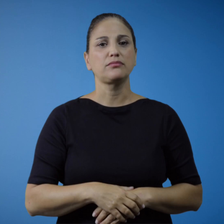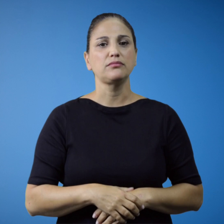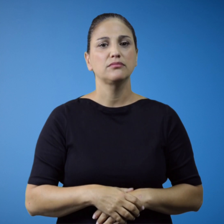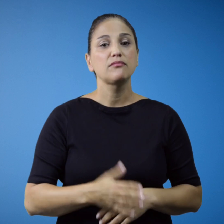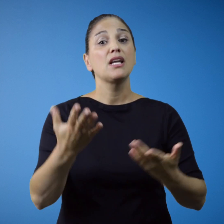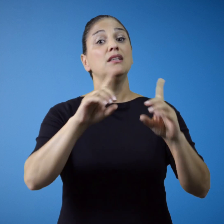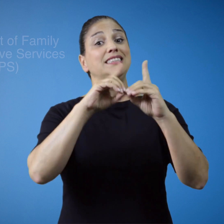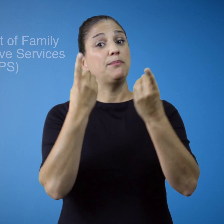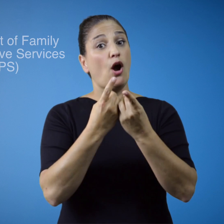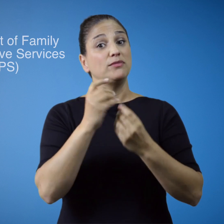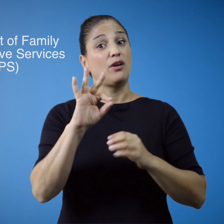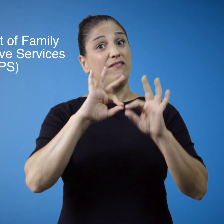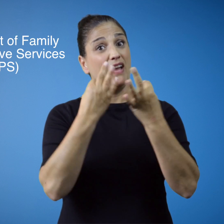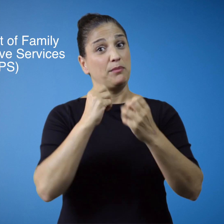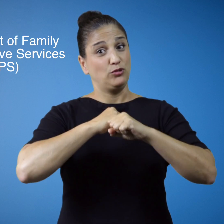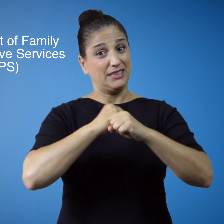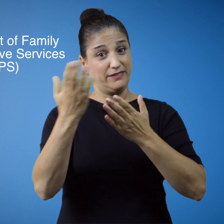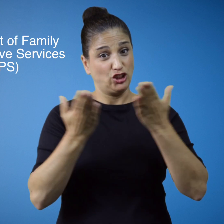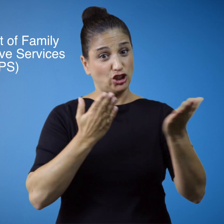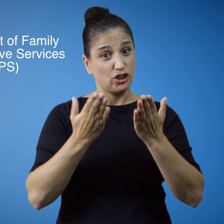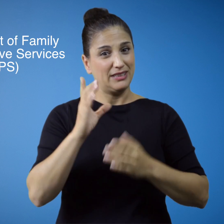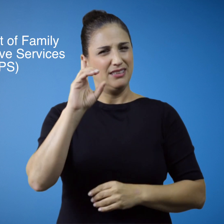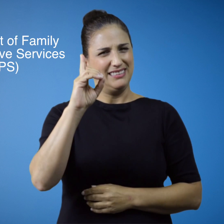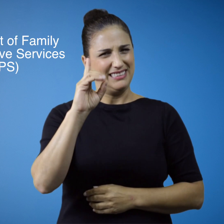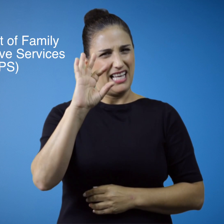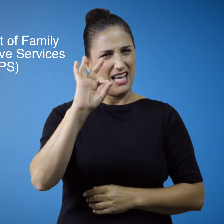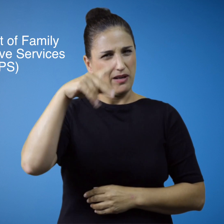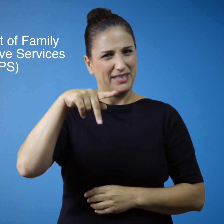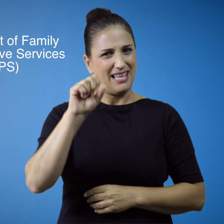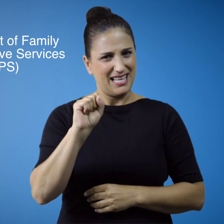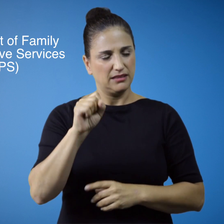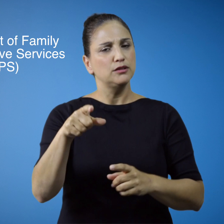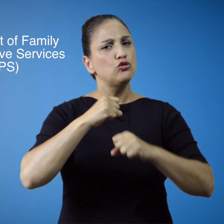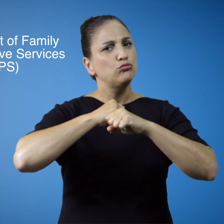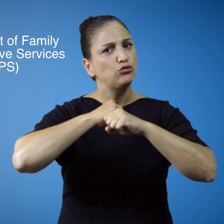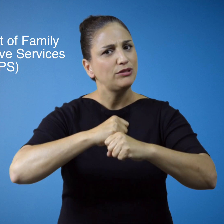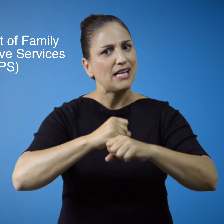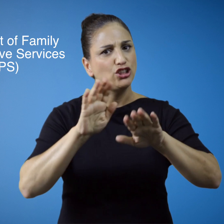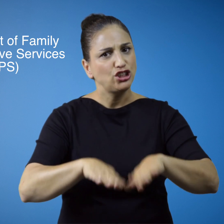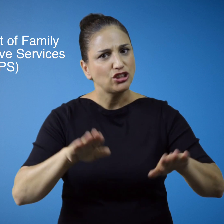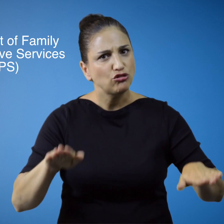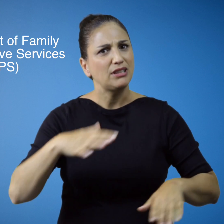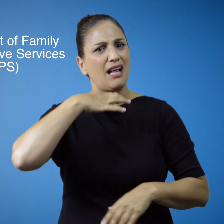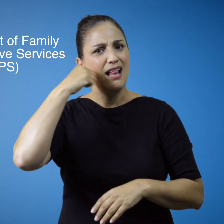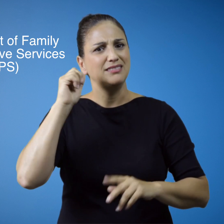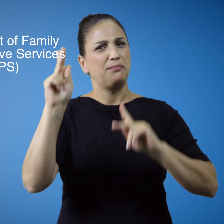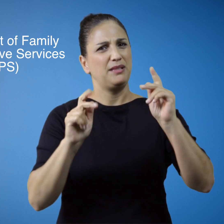The Department of Family and Protective Services or DFPS works to protect children, the elderly,